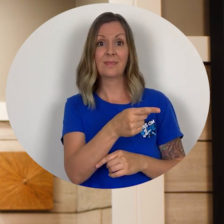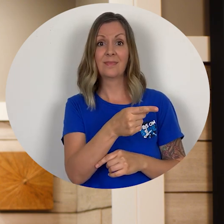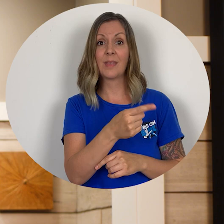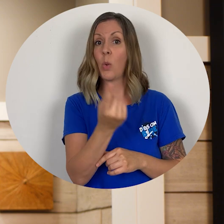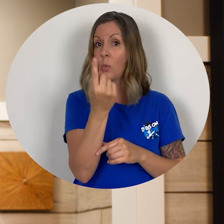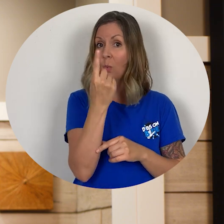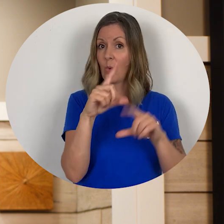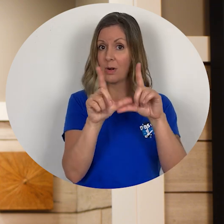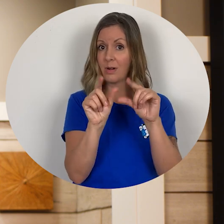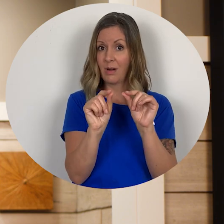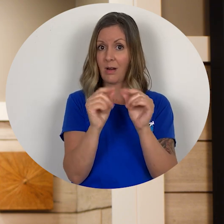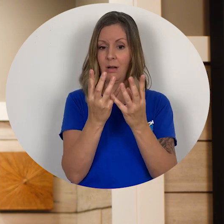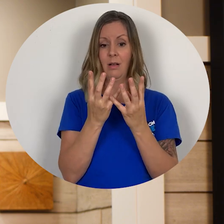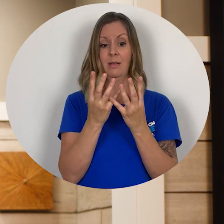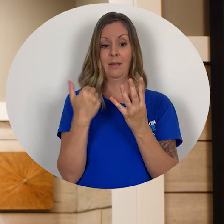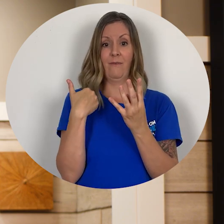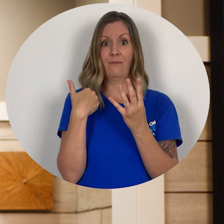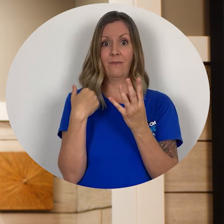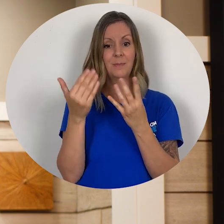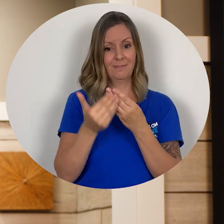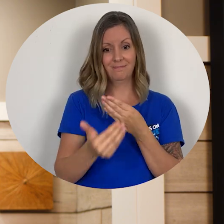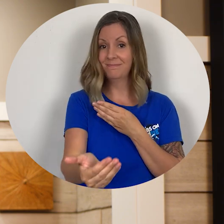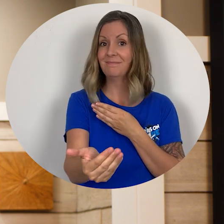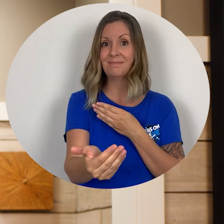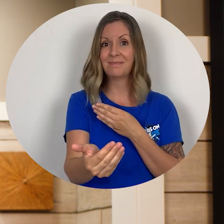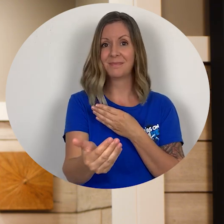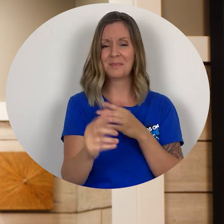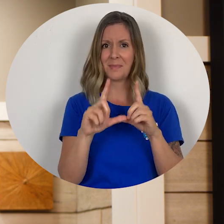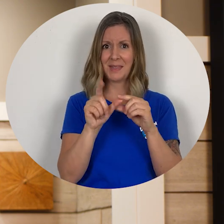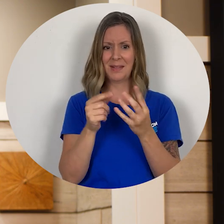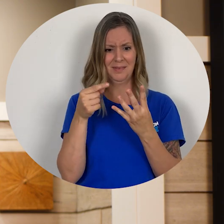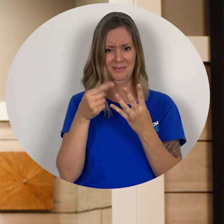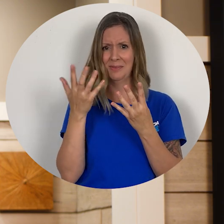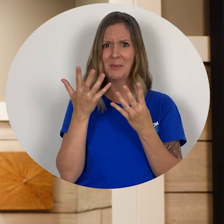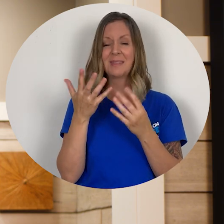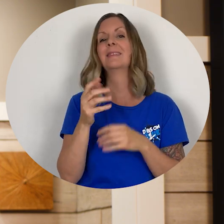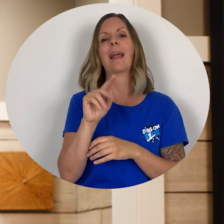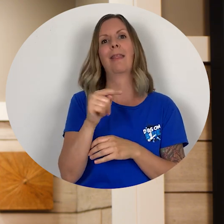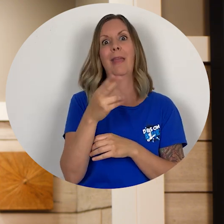not reshuffle all of their played cards, instead they’ll play with just 1 card in their hand,